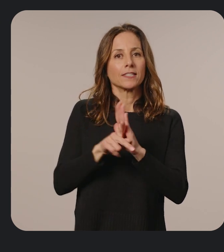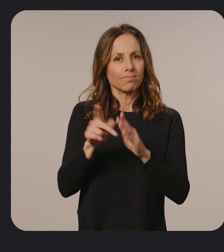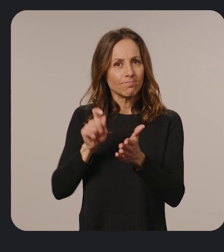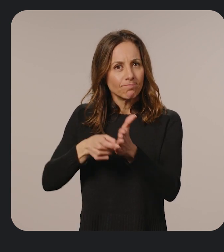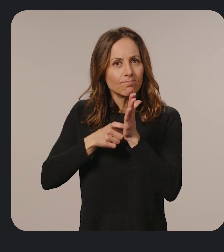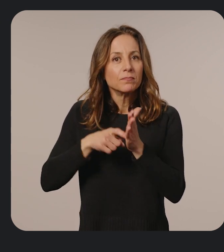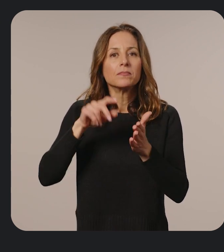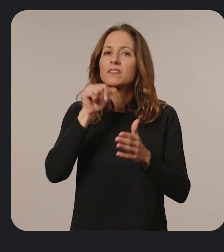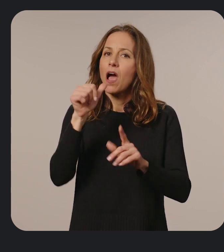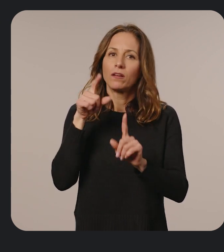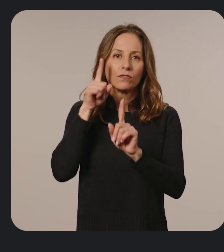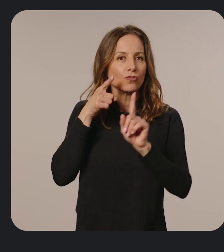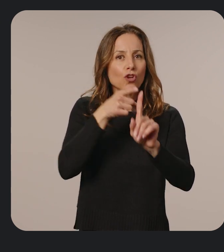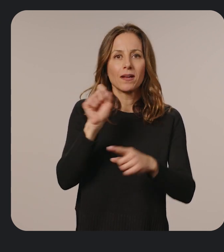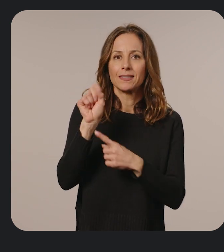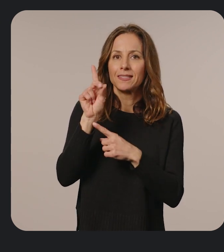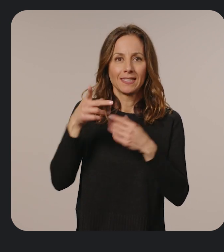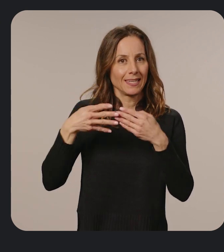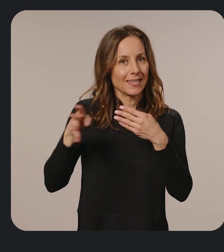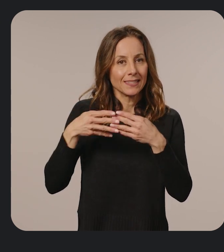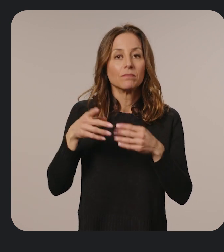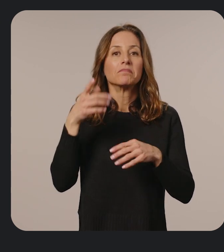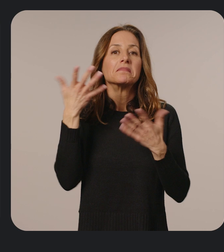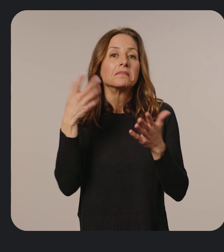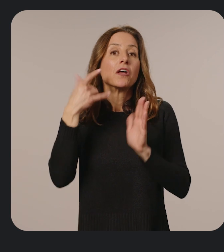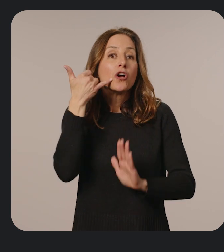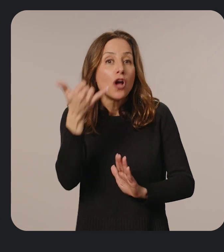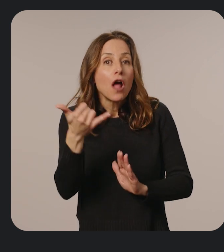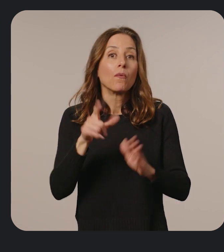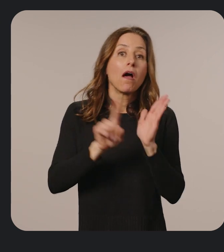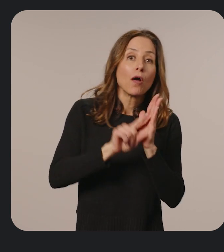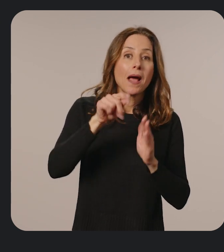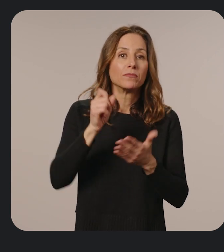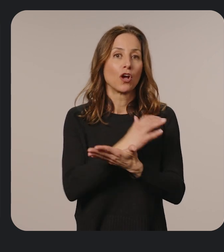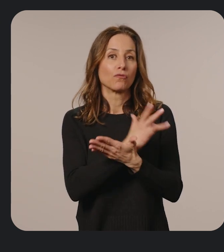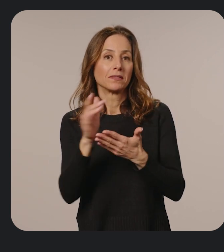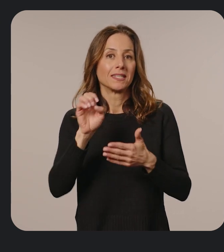which is not target SDK gated, such that only calling and alarm apps across the ecosystem